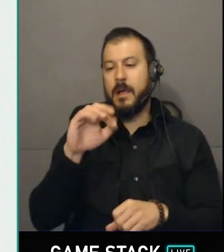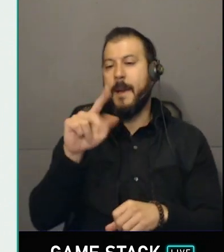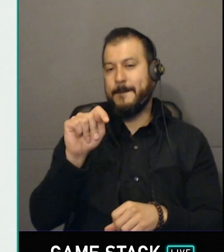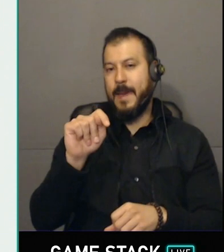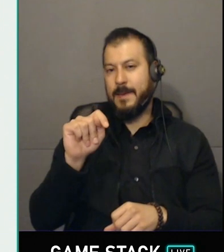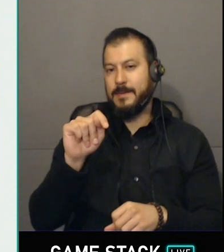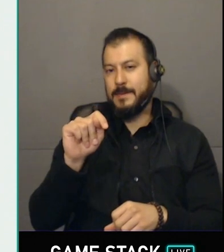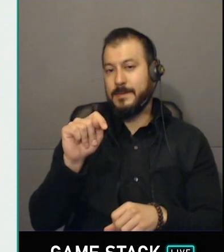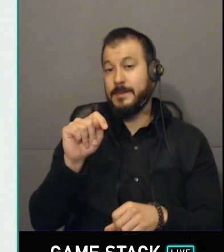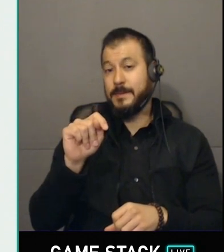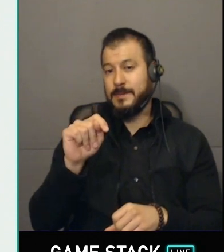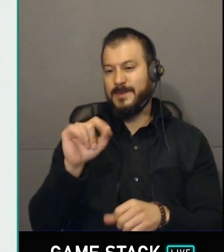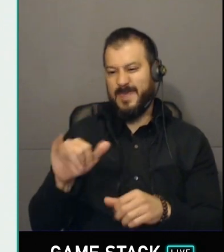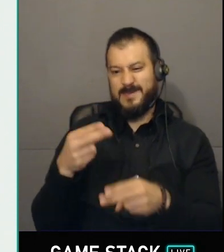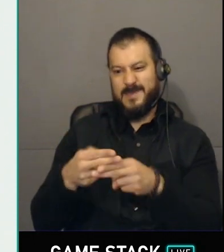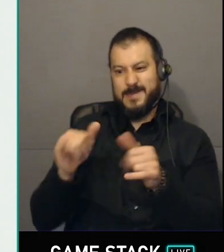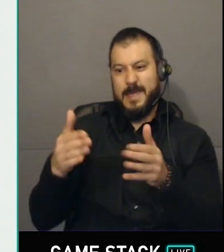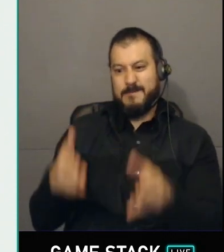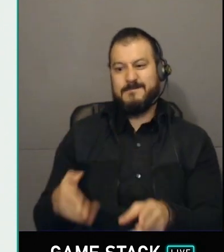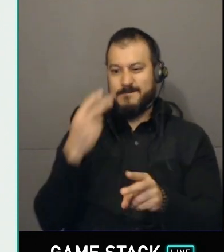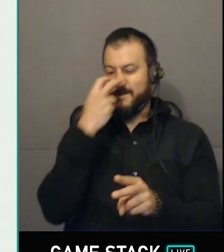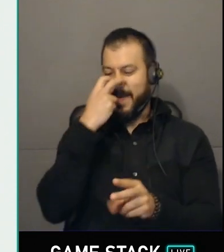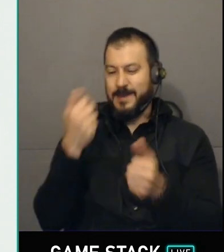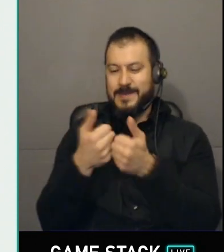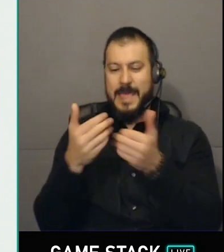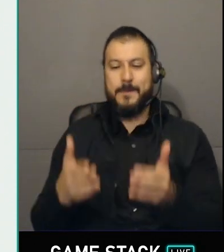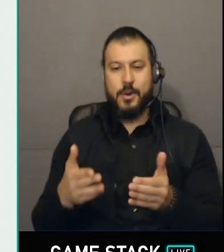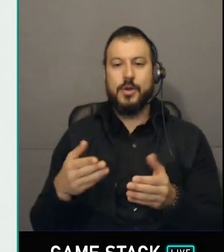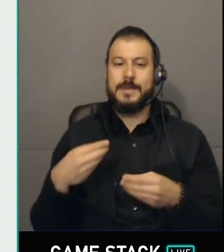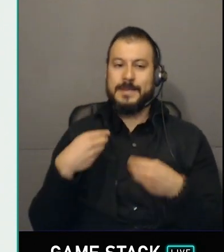more and better audio accessibility for the game.